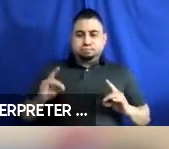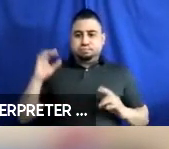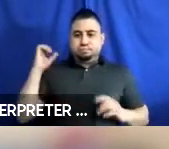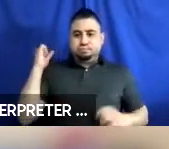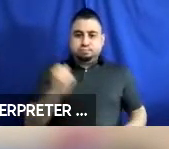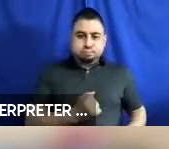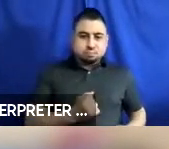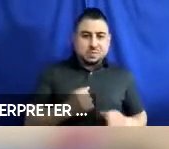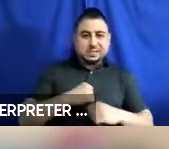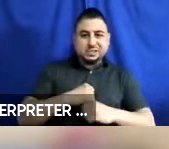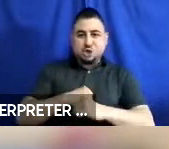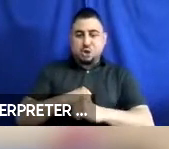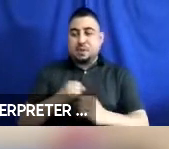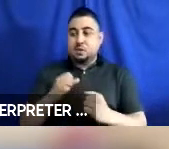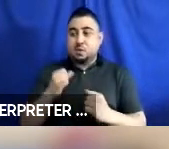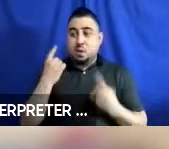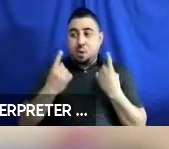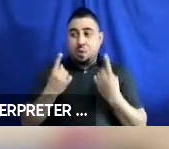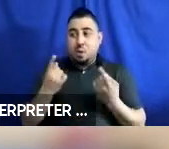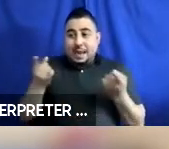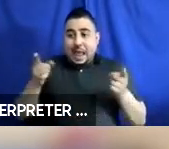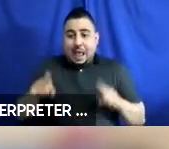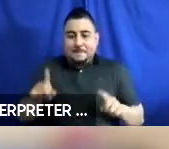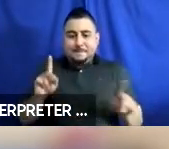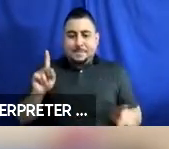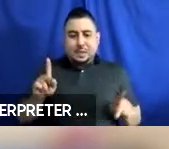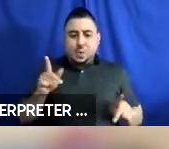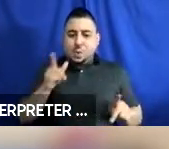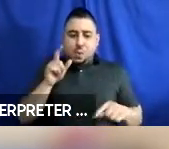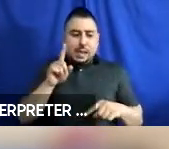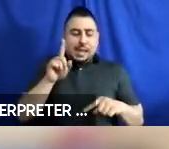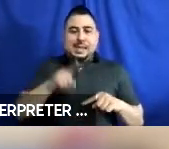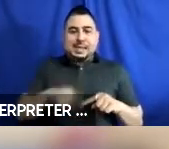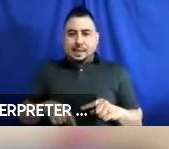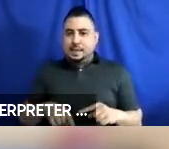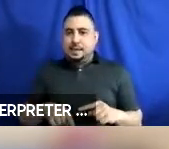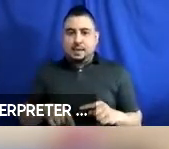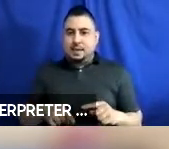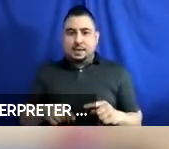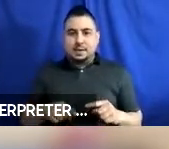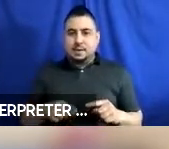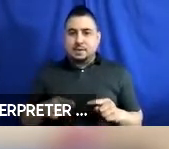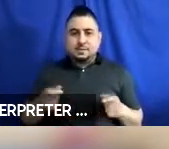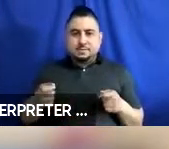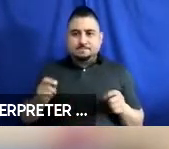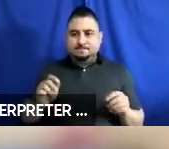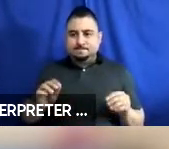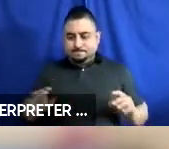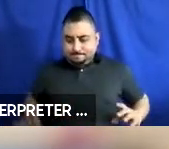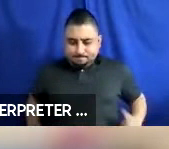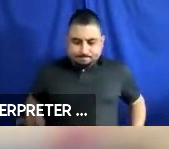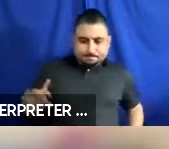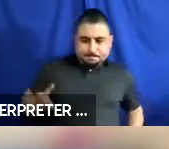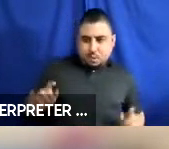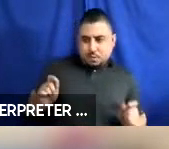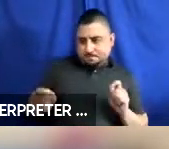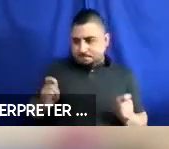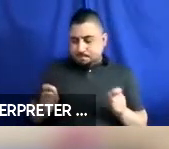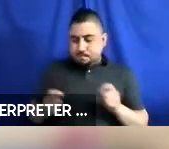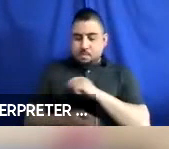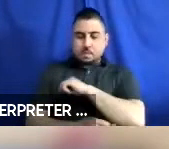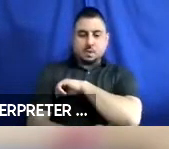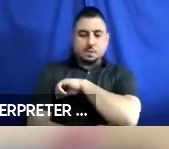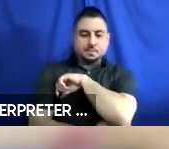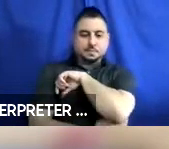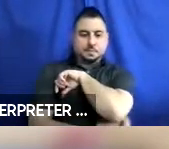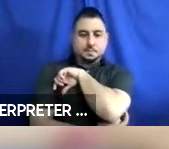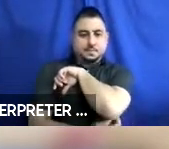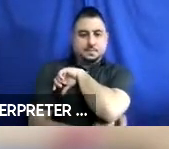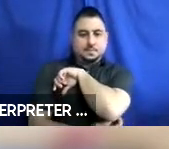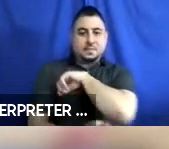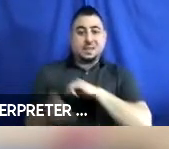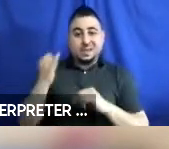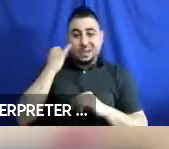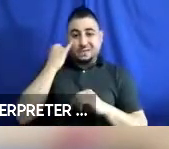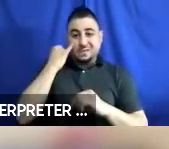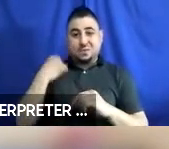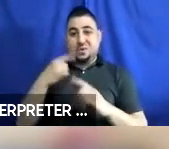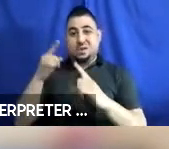what would happen to people who just couldn’t do that. If where we are headed towards is